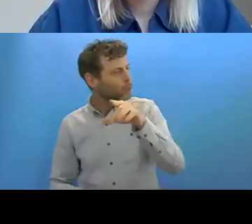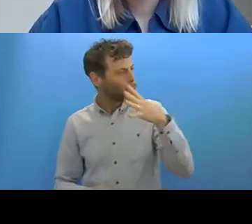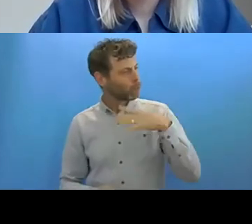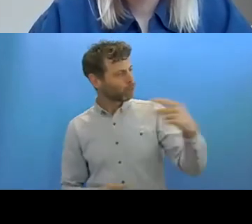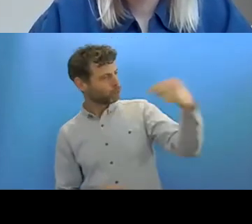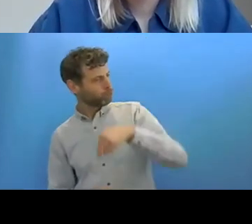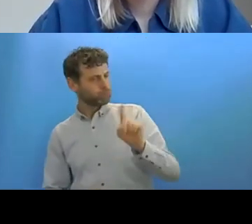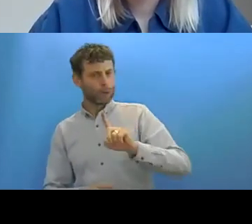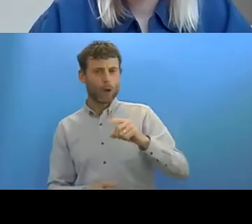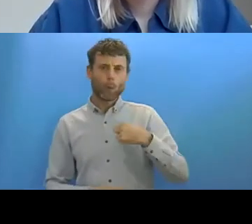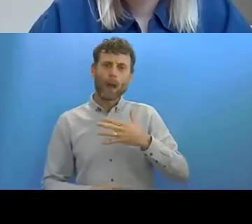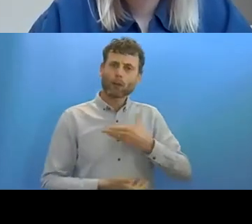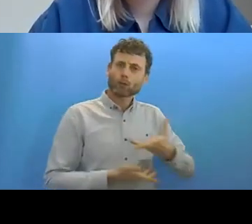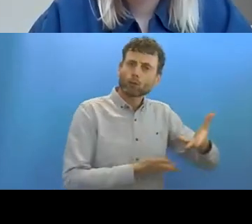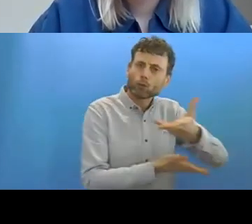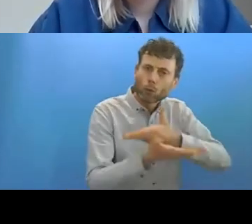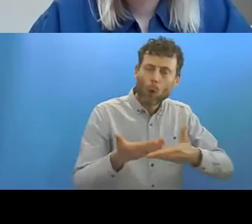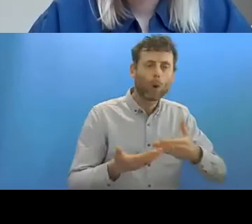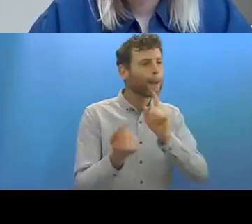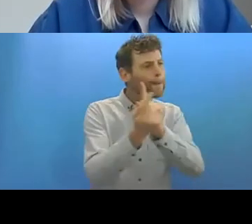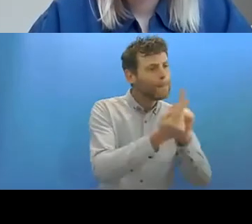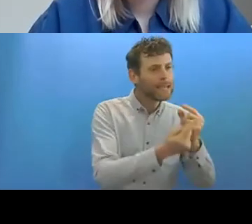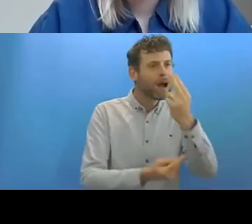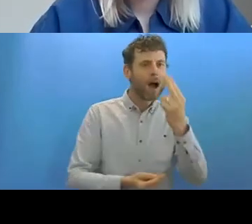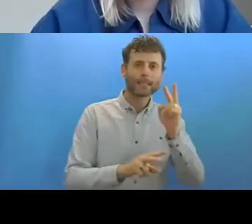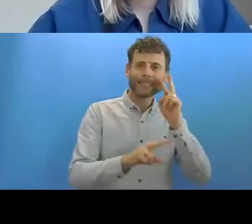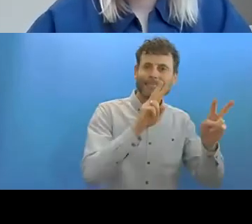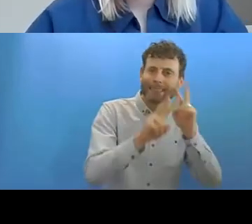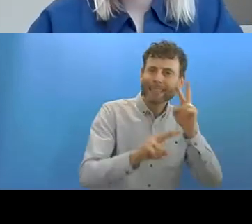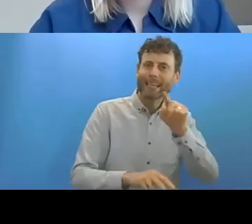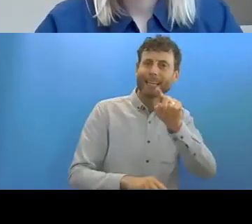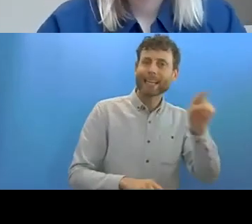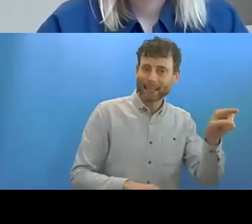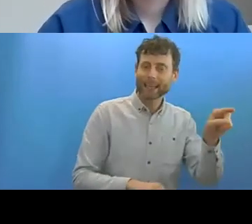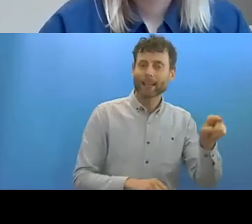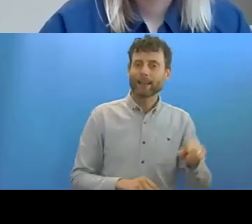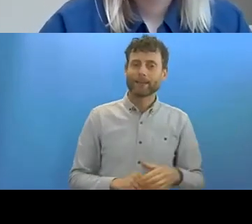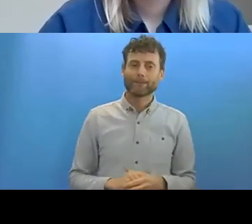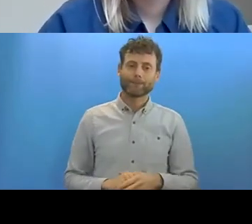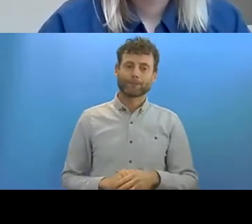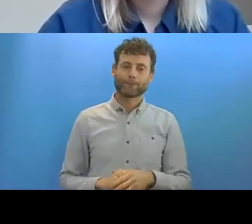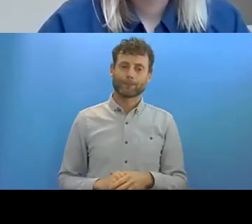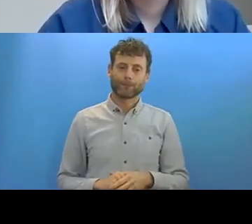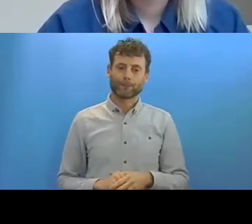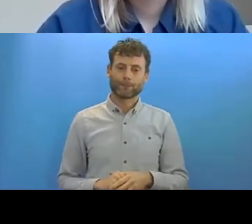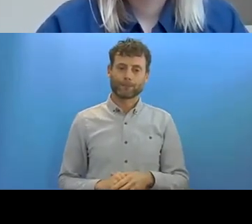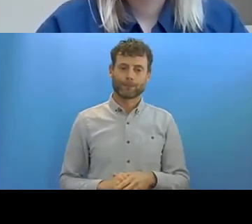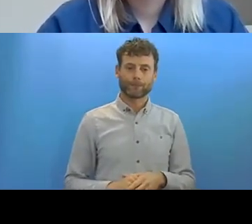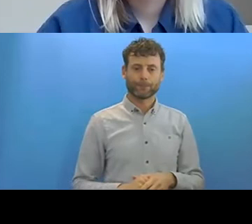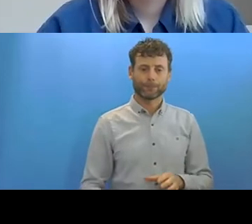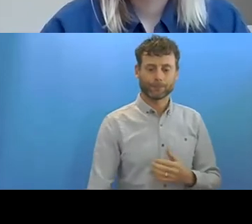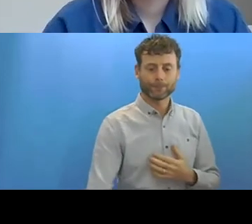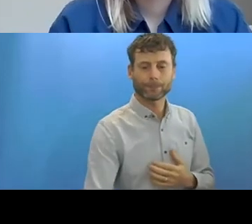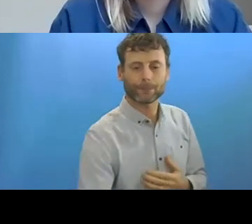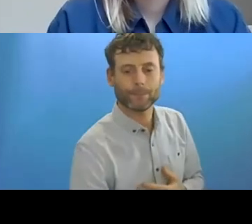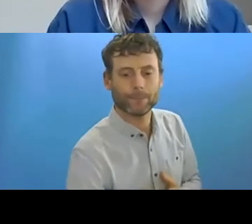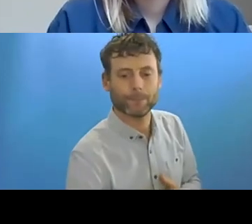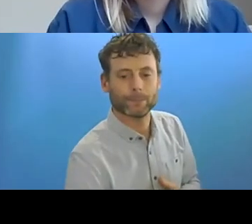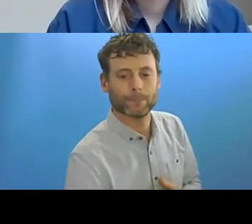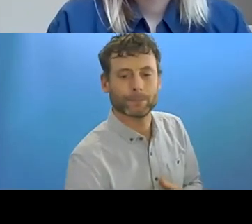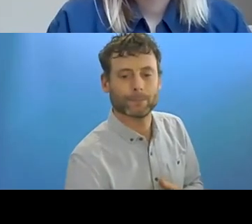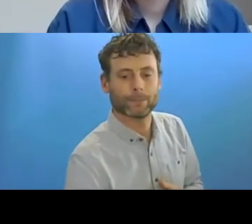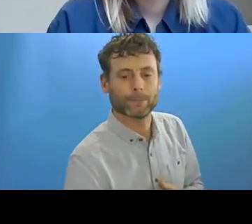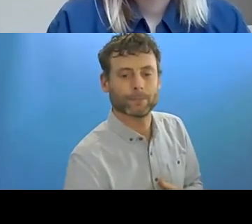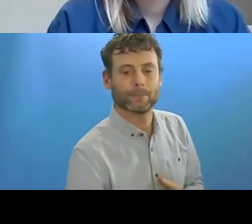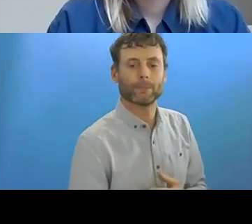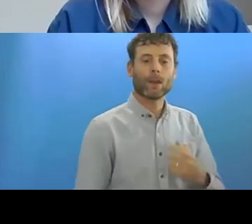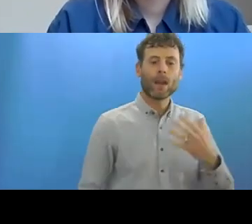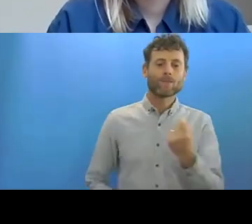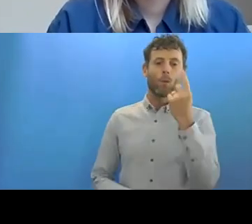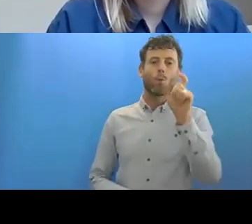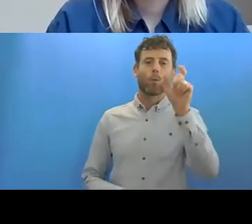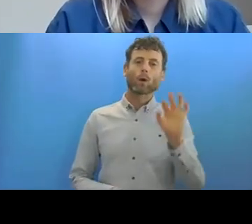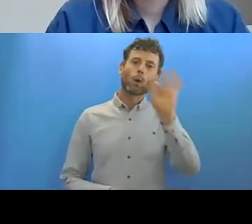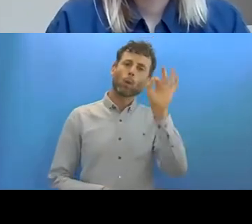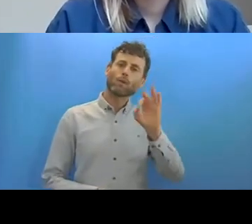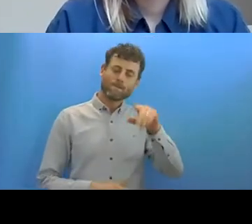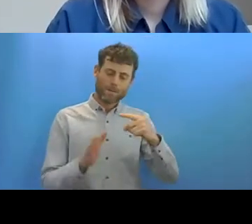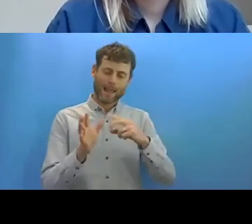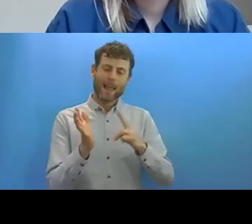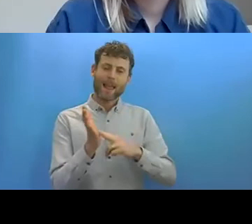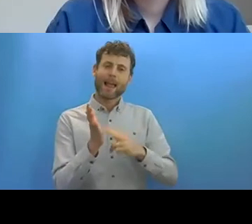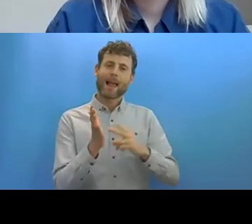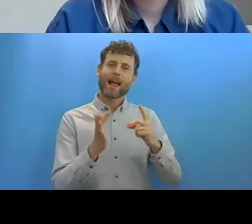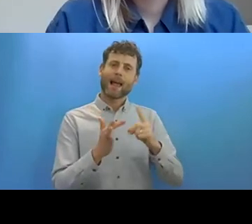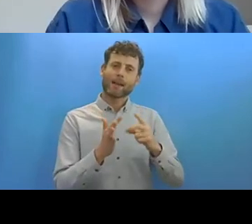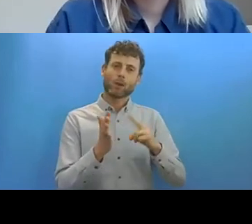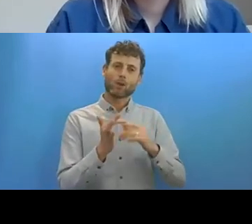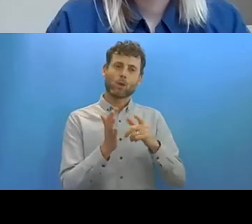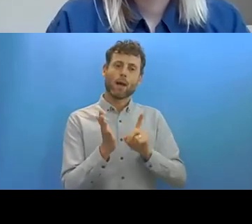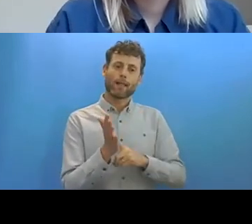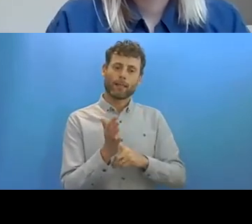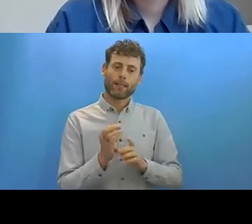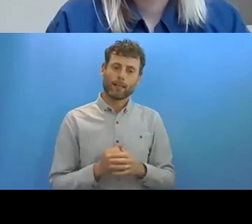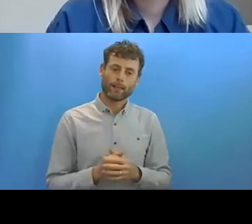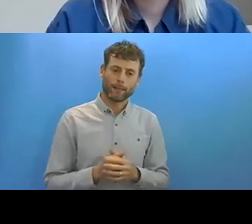and what we want to do is put on amazing work, all of the time, so that's our starting point, and as much of that as we can see in advance and hear from artists in advance, that we